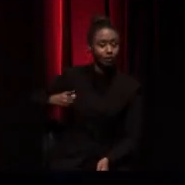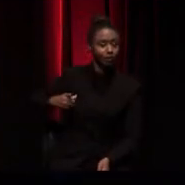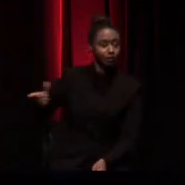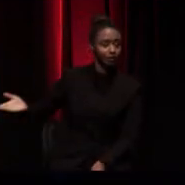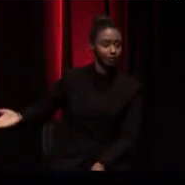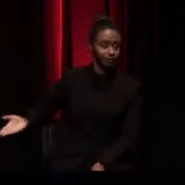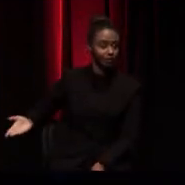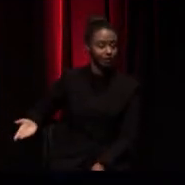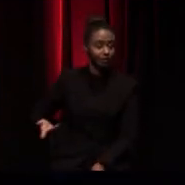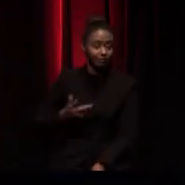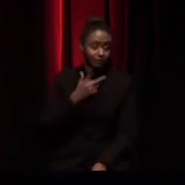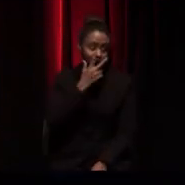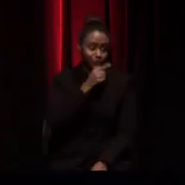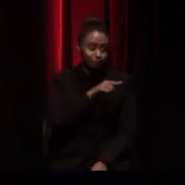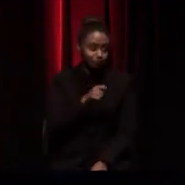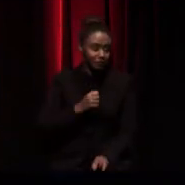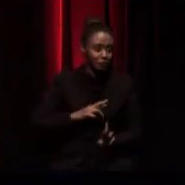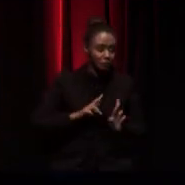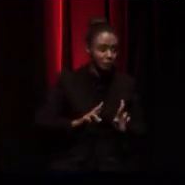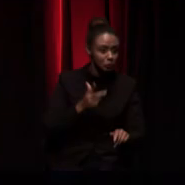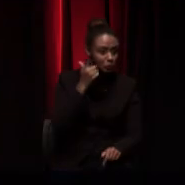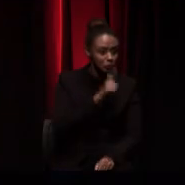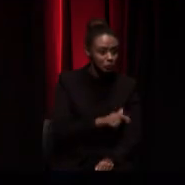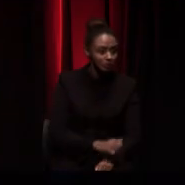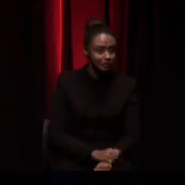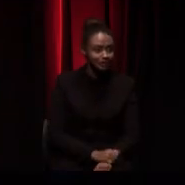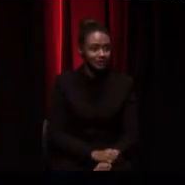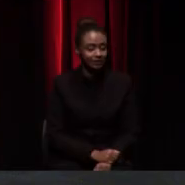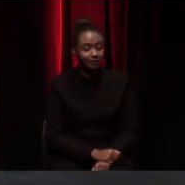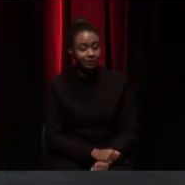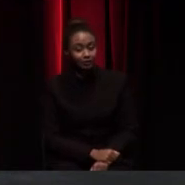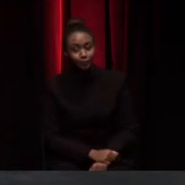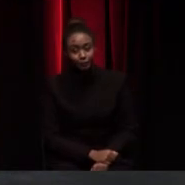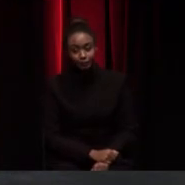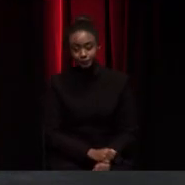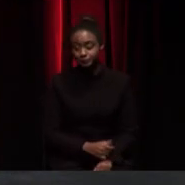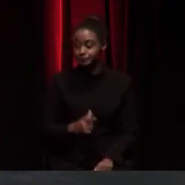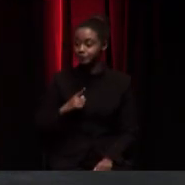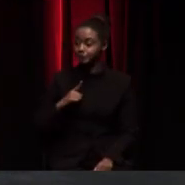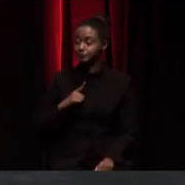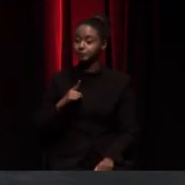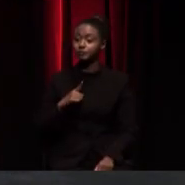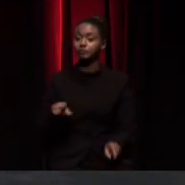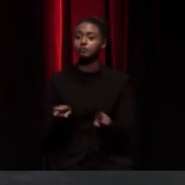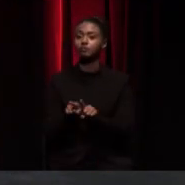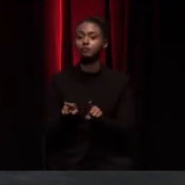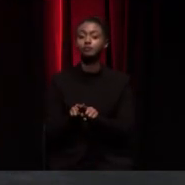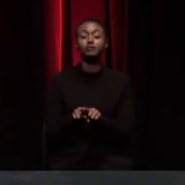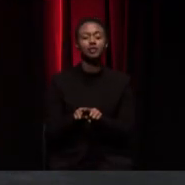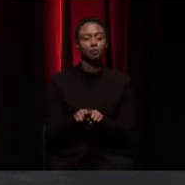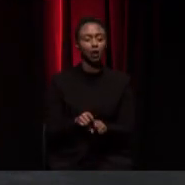I hope to have answered. One thing in our profession